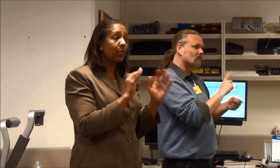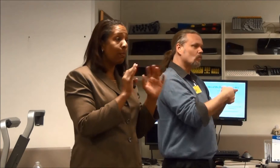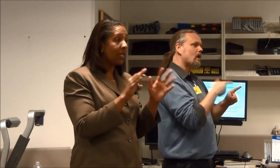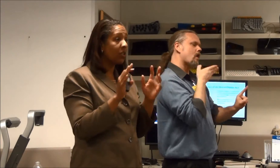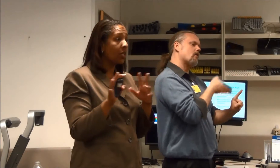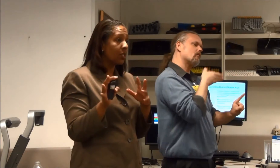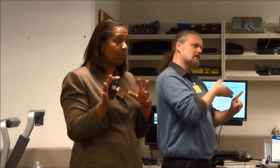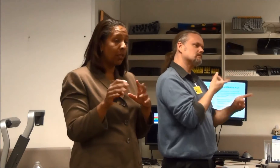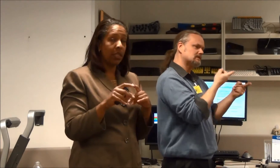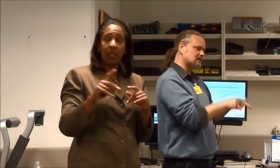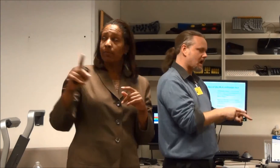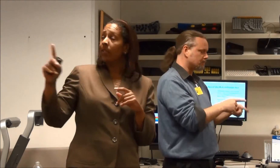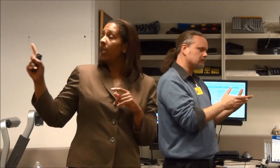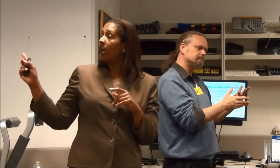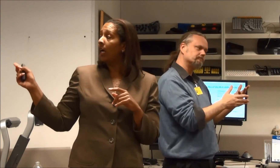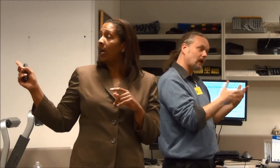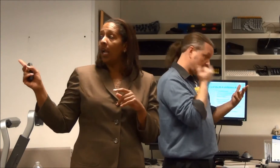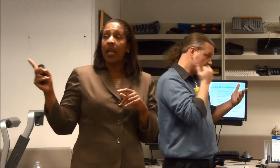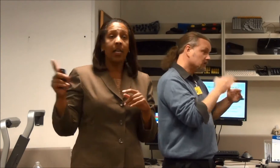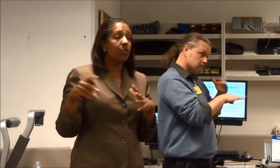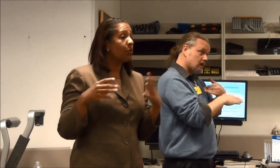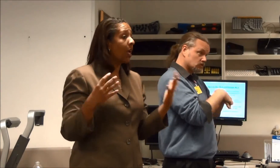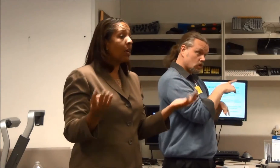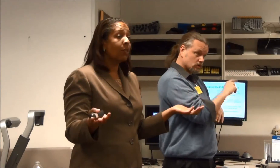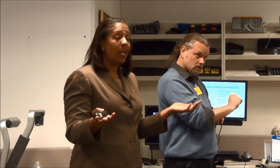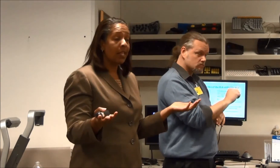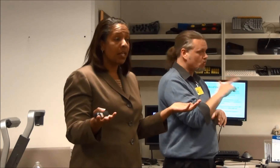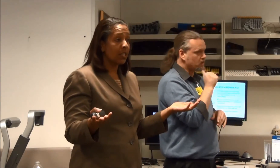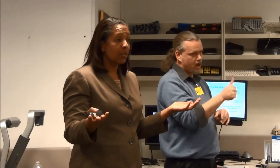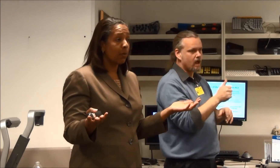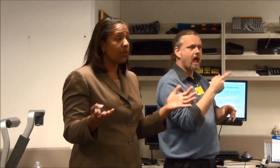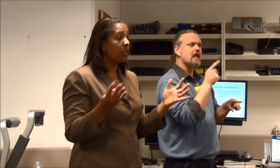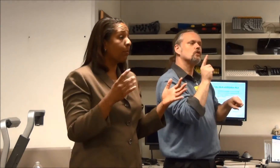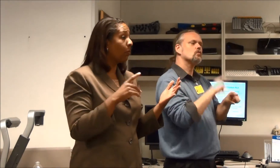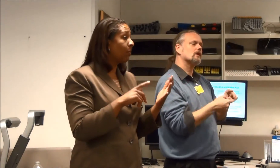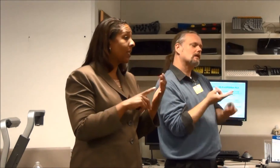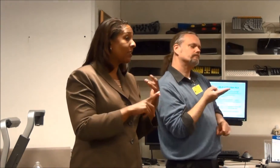is based on disability, and you cannot retaliate against a person, number one because they